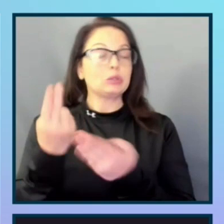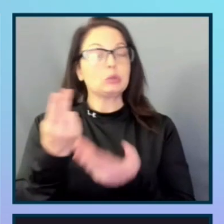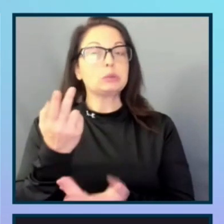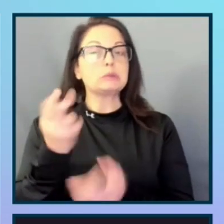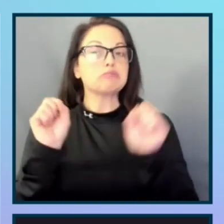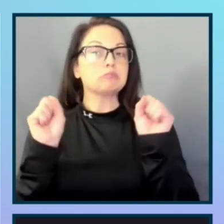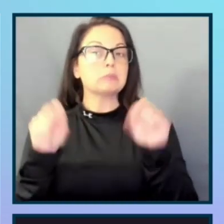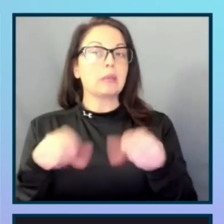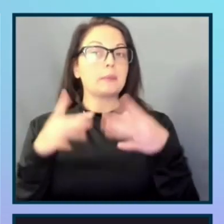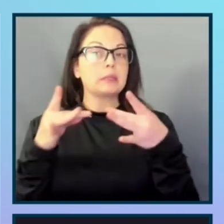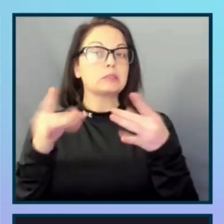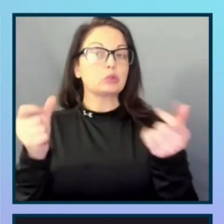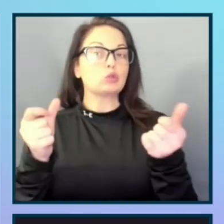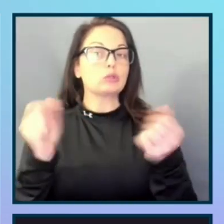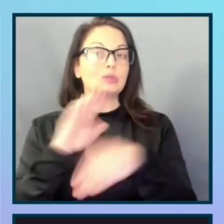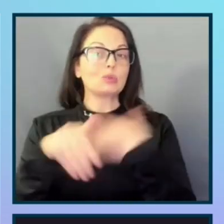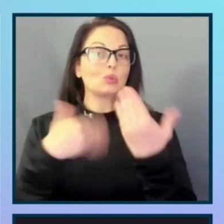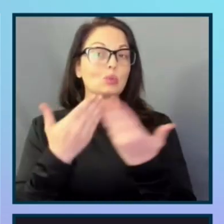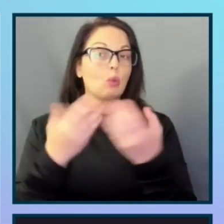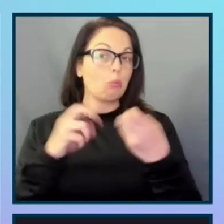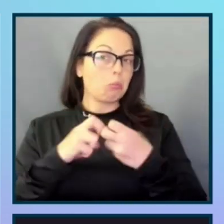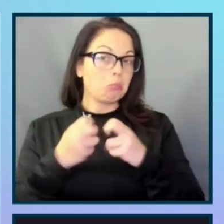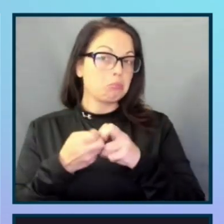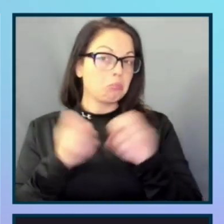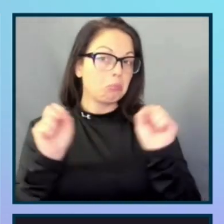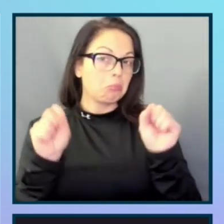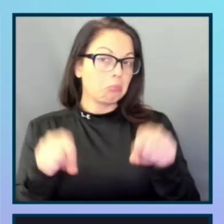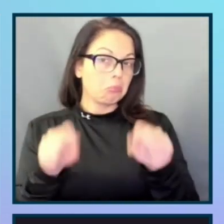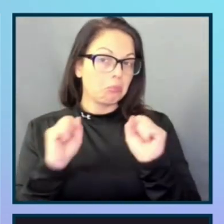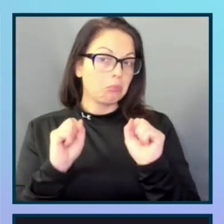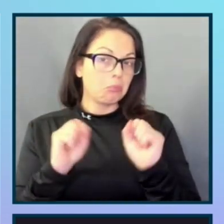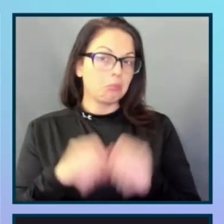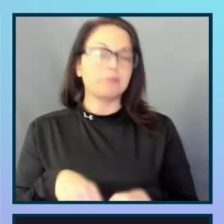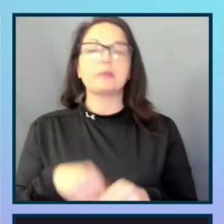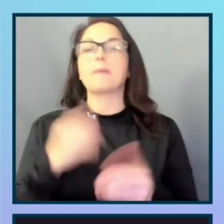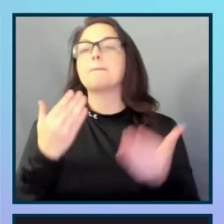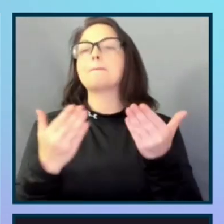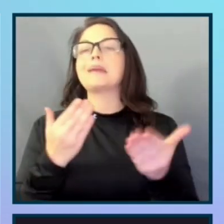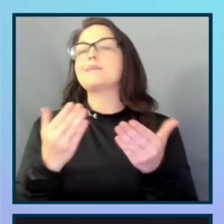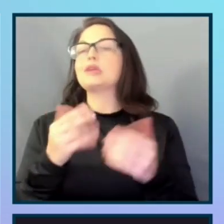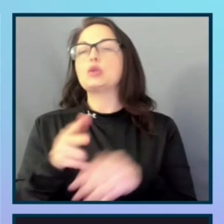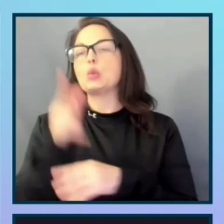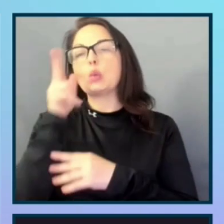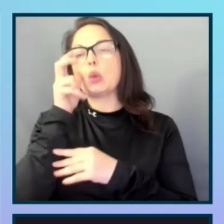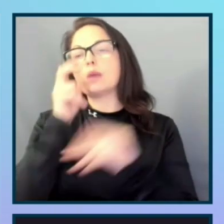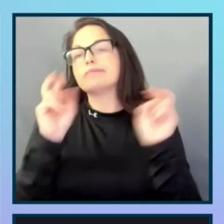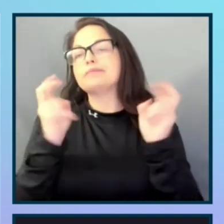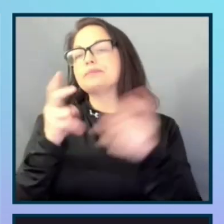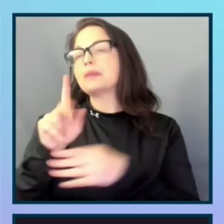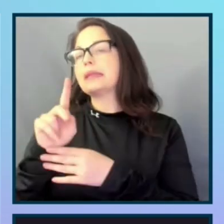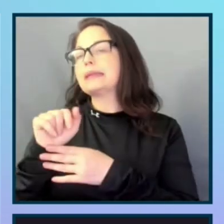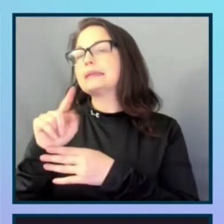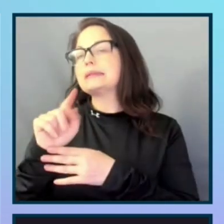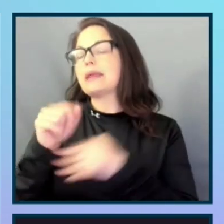You hear quite commonly the phrases, "based on data," or, "data-driven." Or, "solution," which is informed by data.